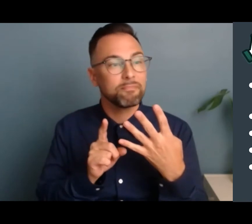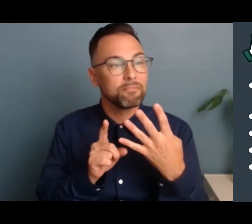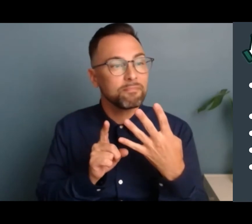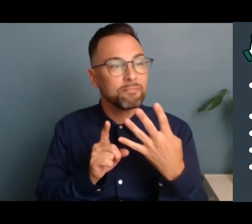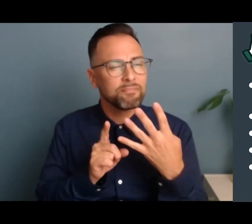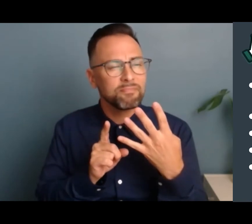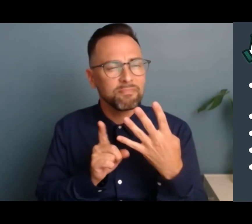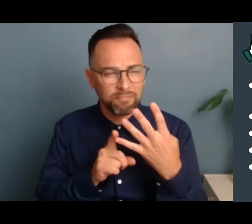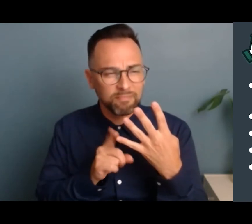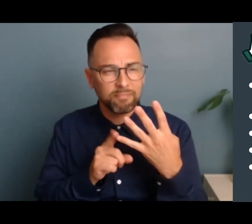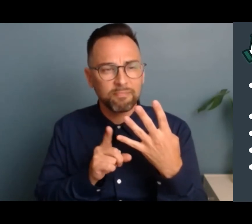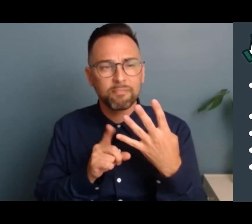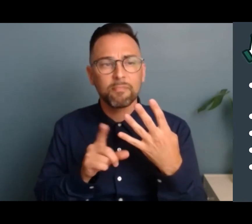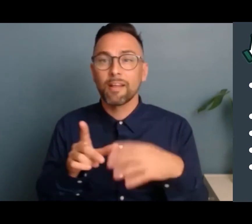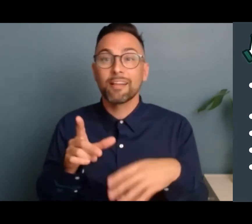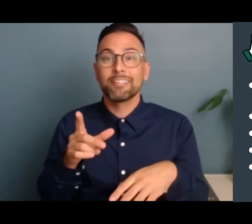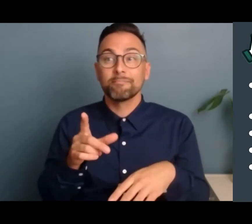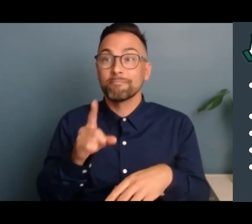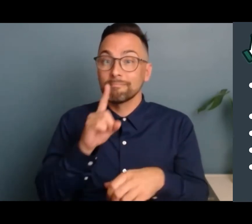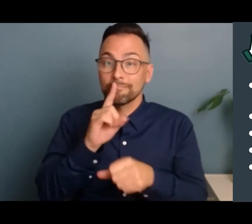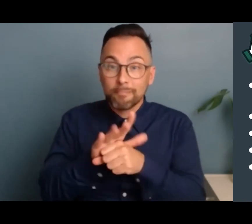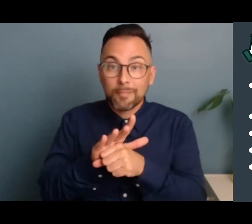We also have recommended committing